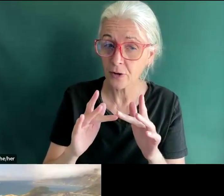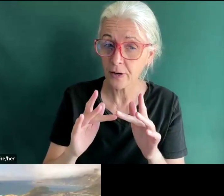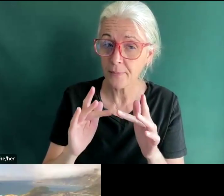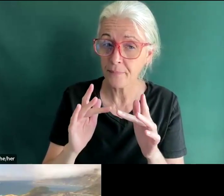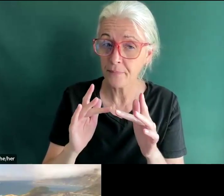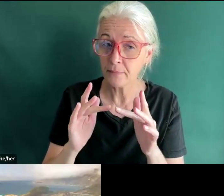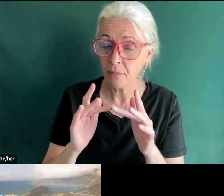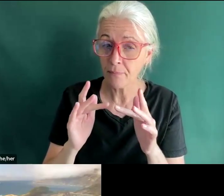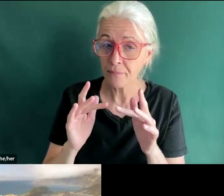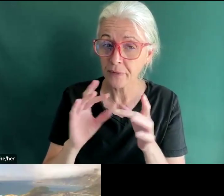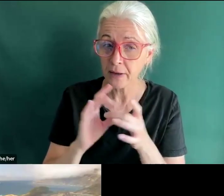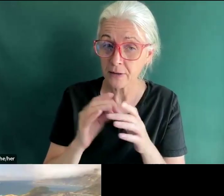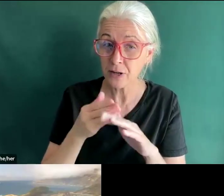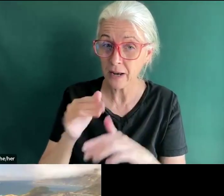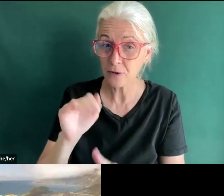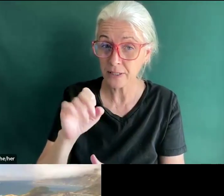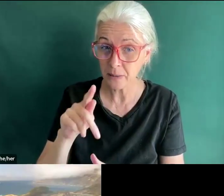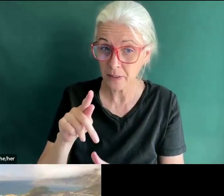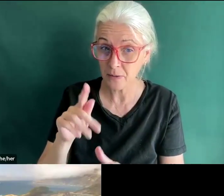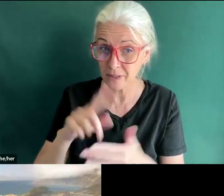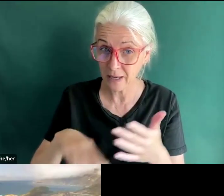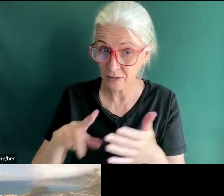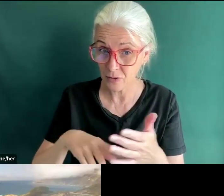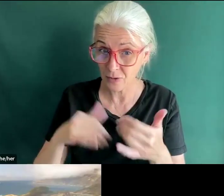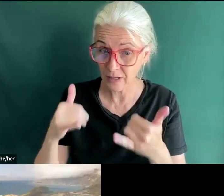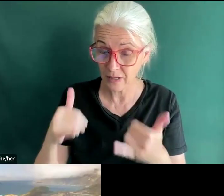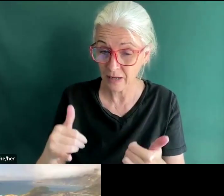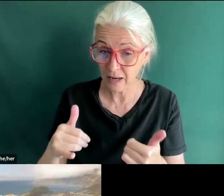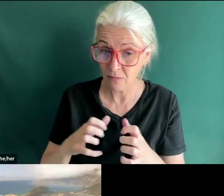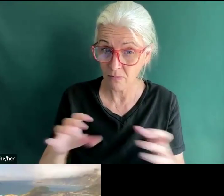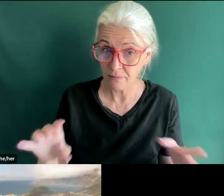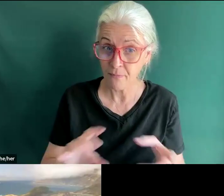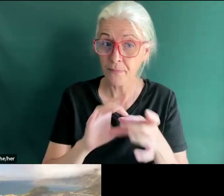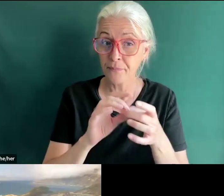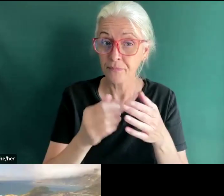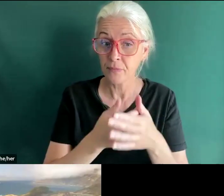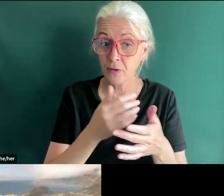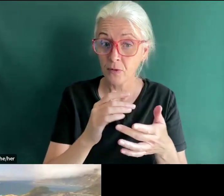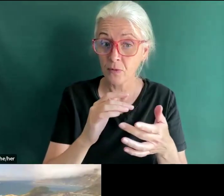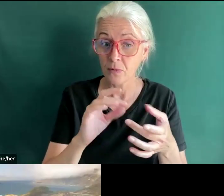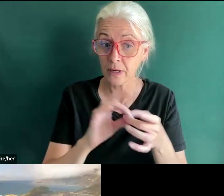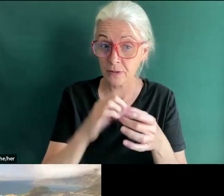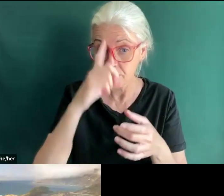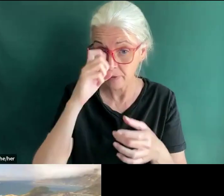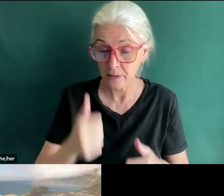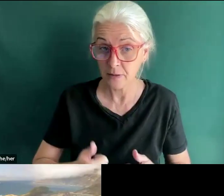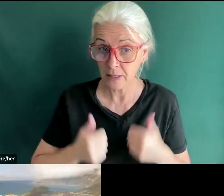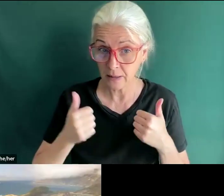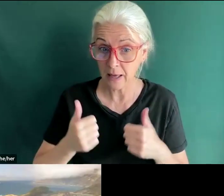ACP was canceled, and now are getting a new connection because of the Lifeline Program?